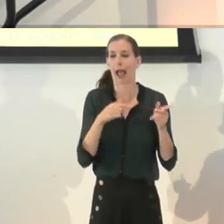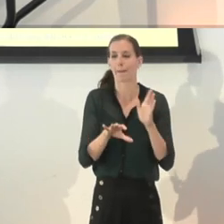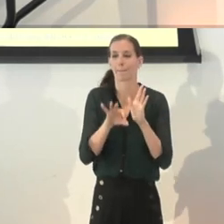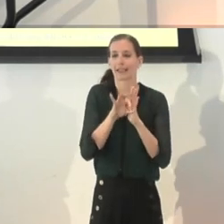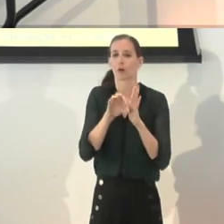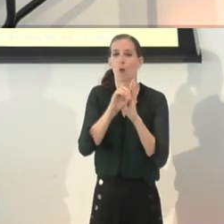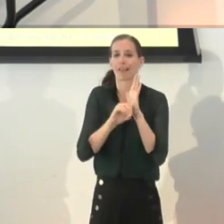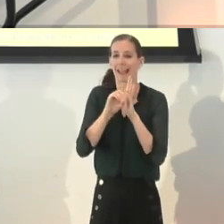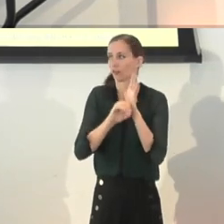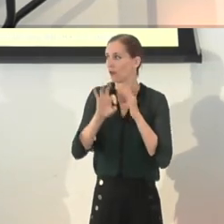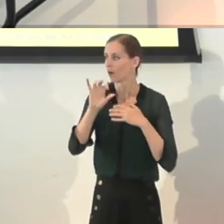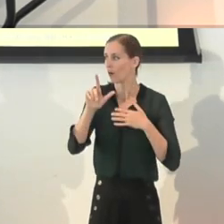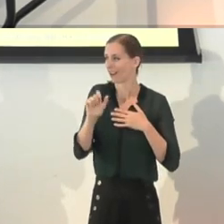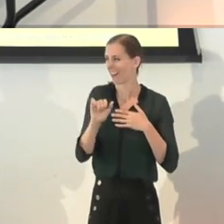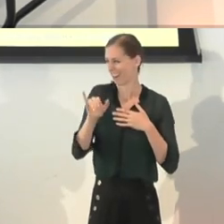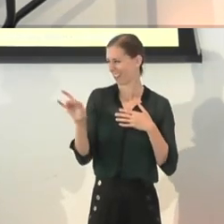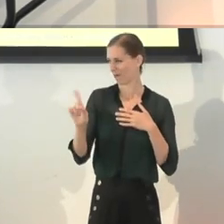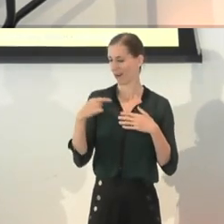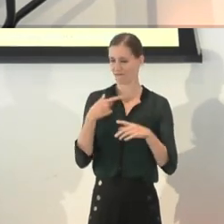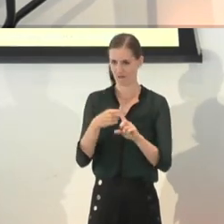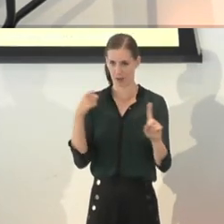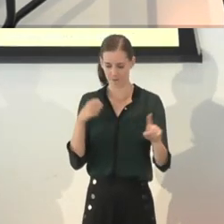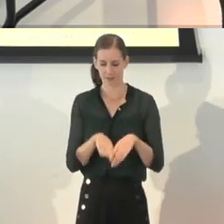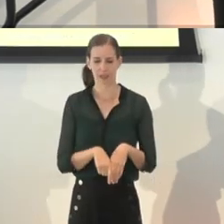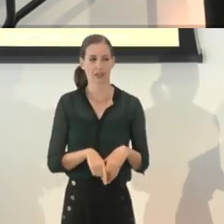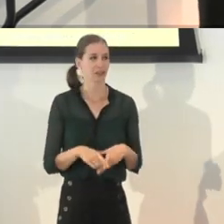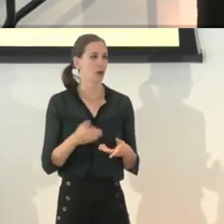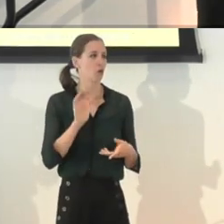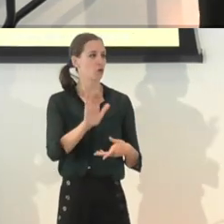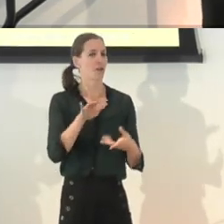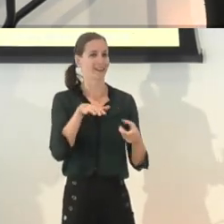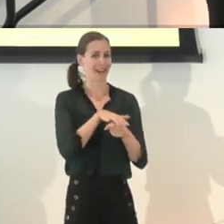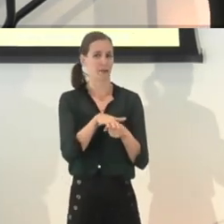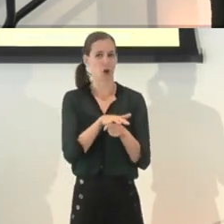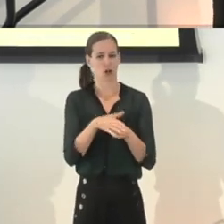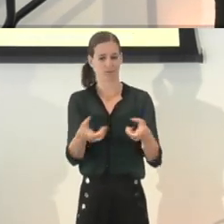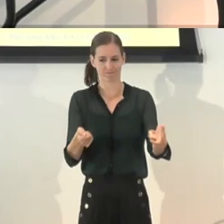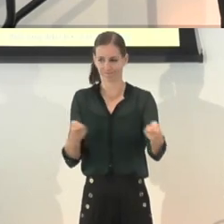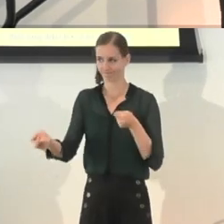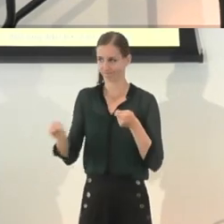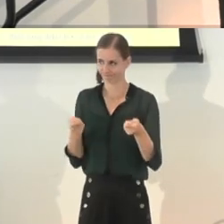and you bring in people from your neighborhood, typically, run them through the study,